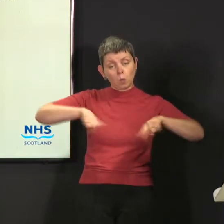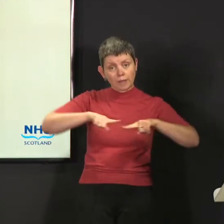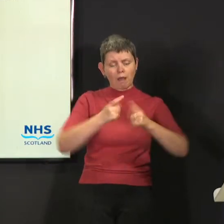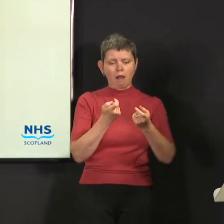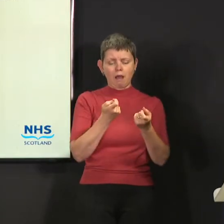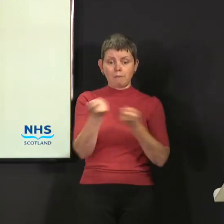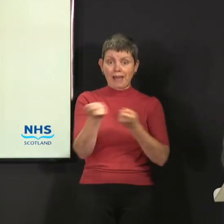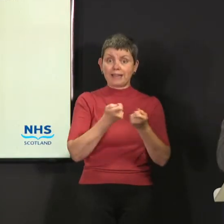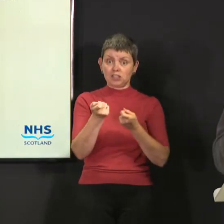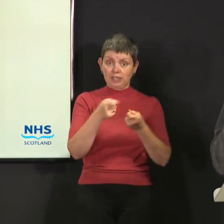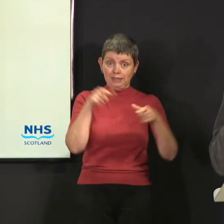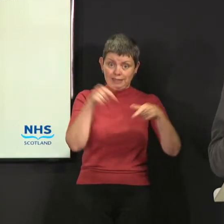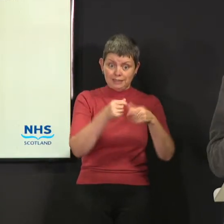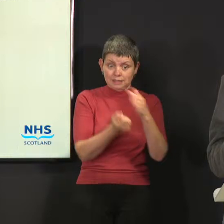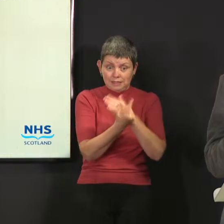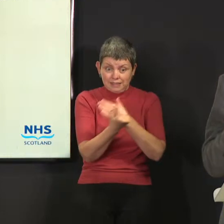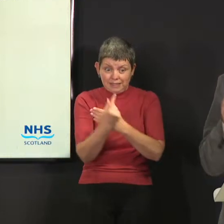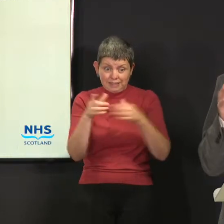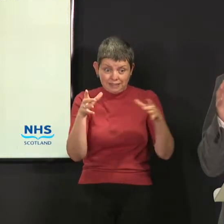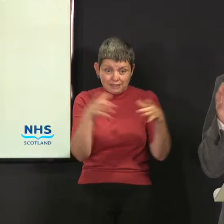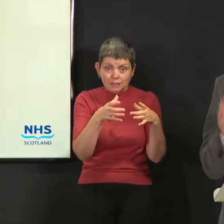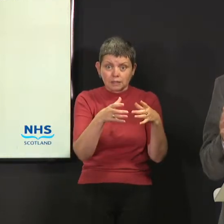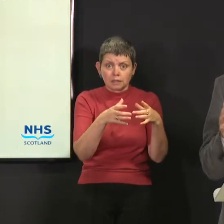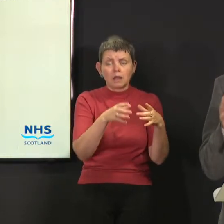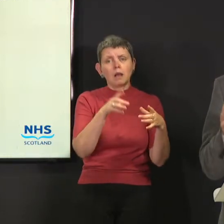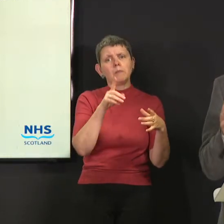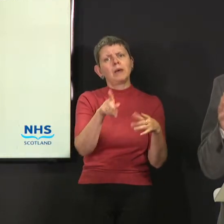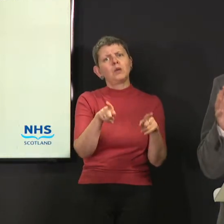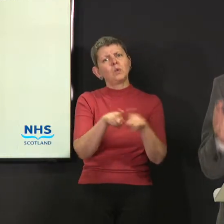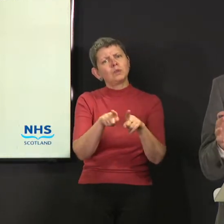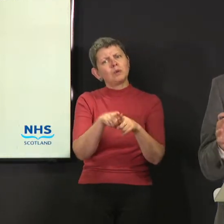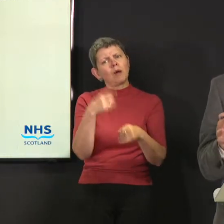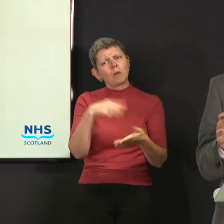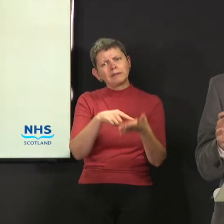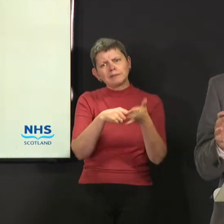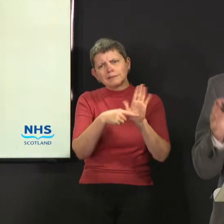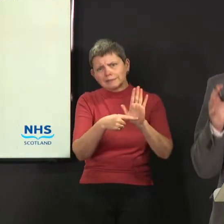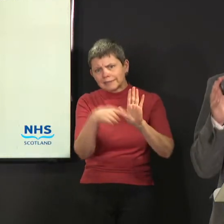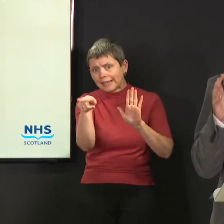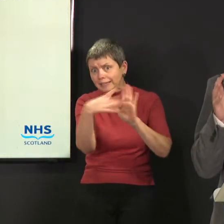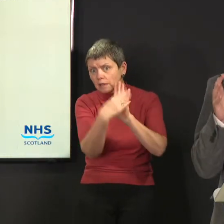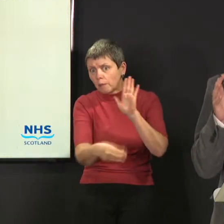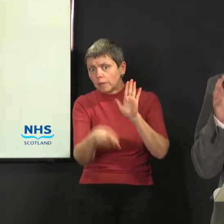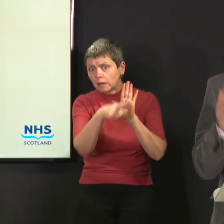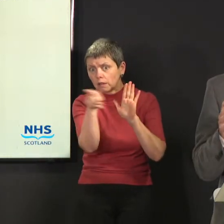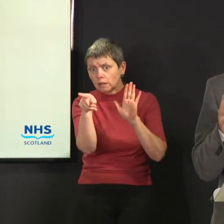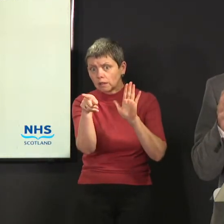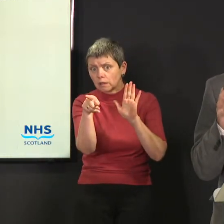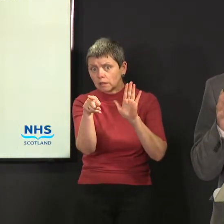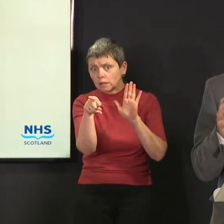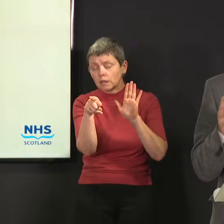really important. But I am also trying to using it as an example to the country of how